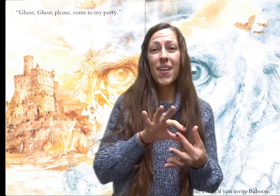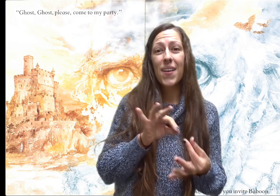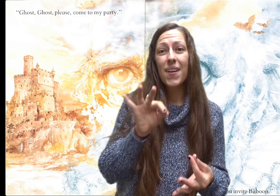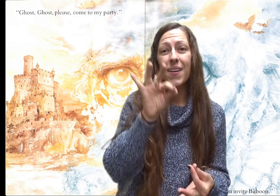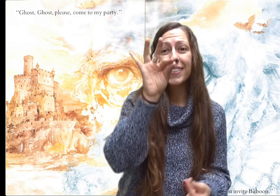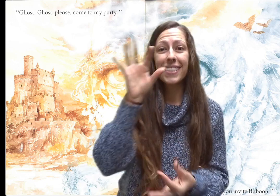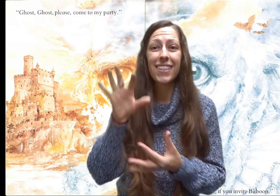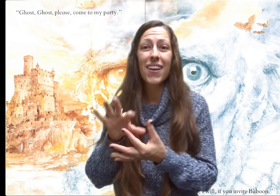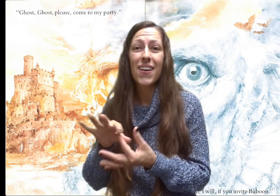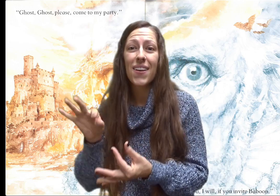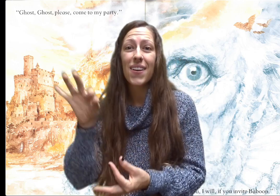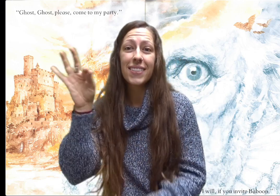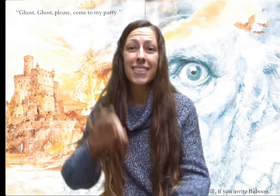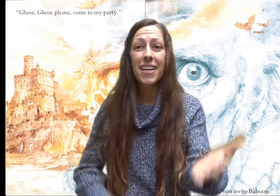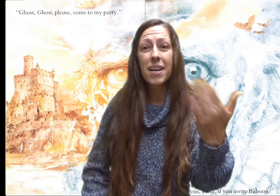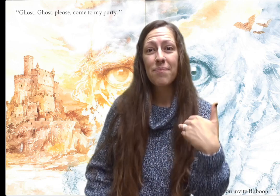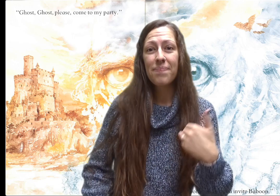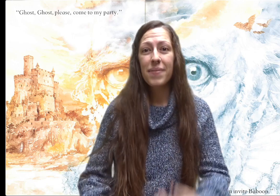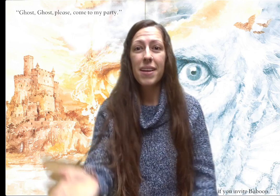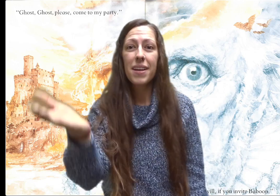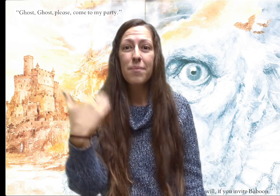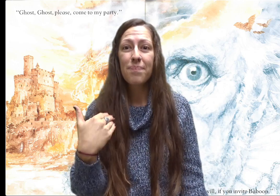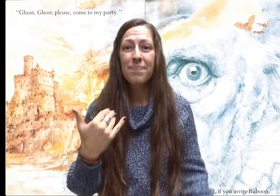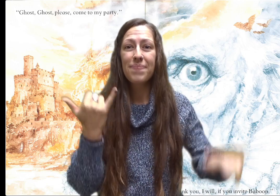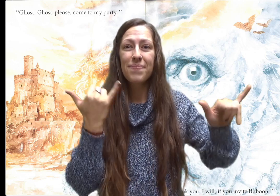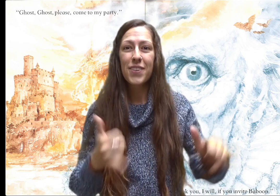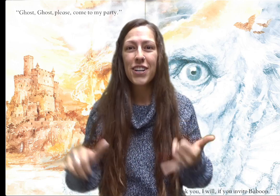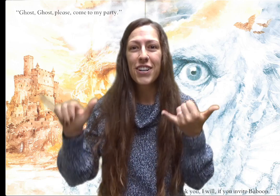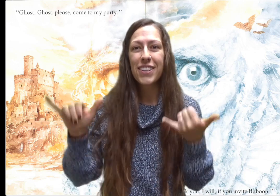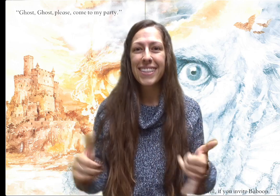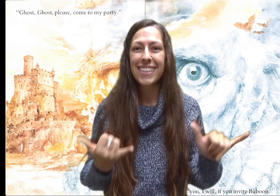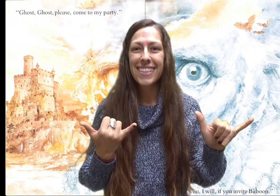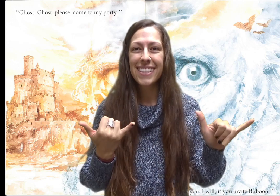Ghost, Ghost, come to my party.